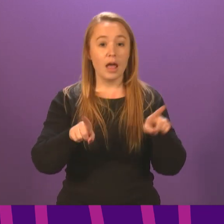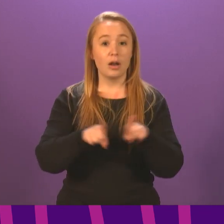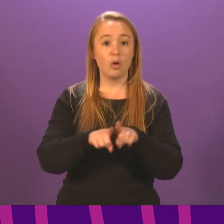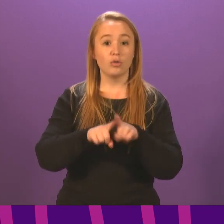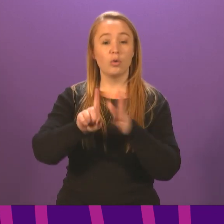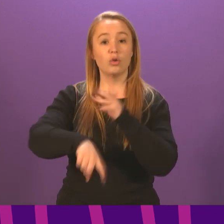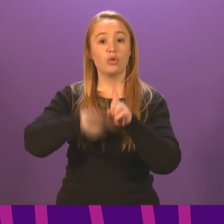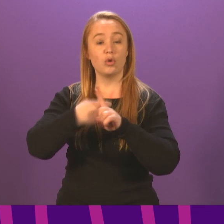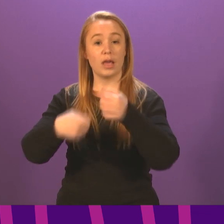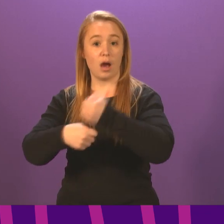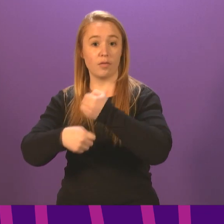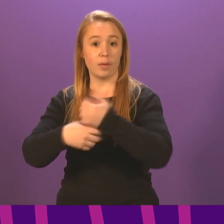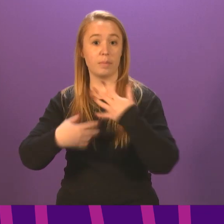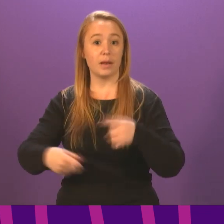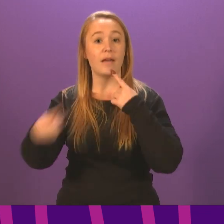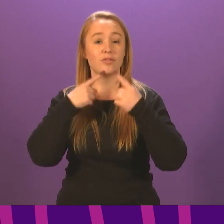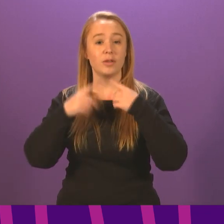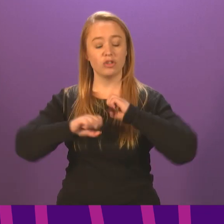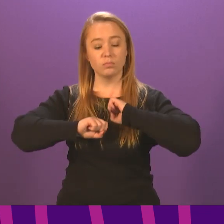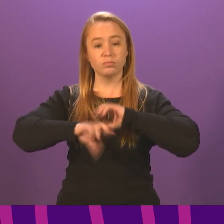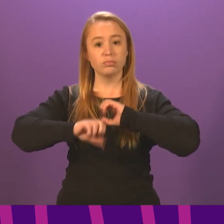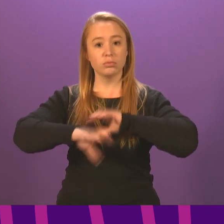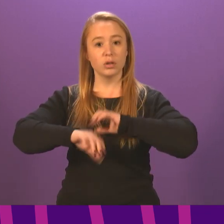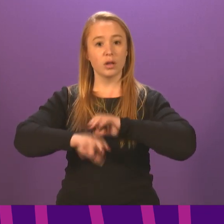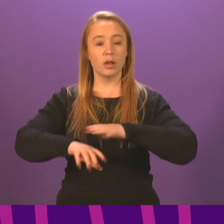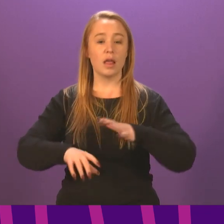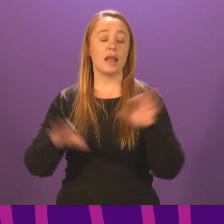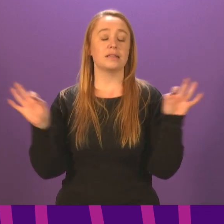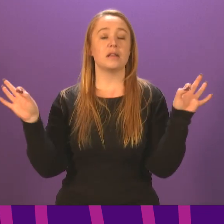given by the UK Government, is that—this is an important reassurance—there is nothing